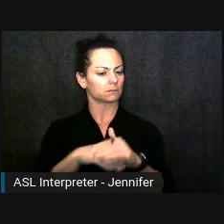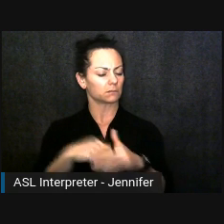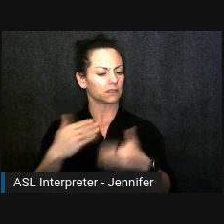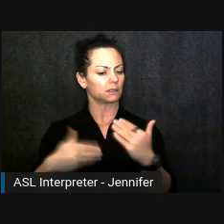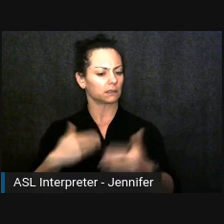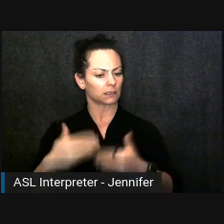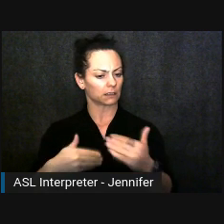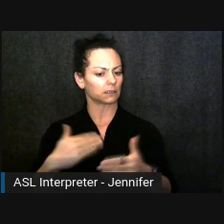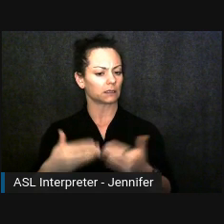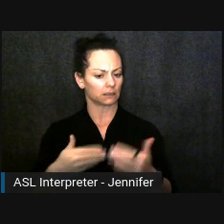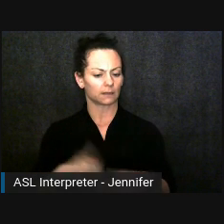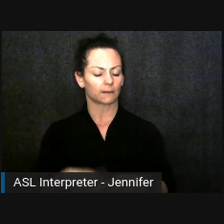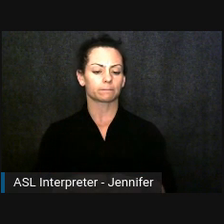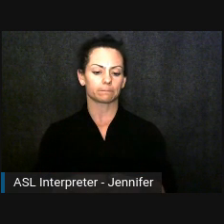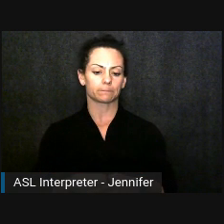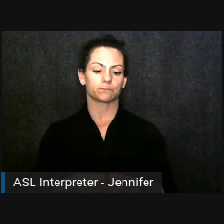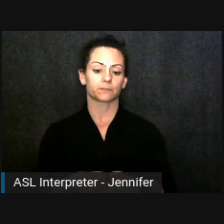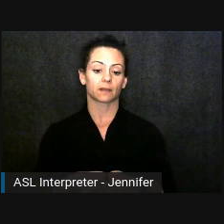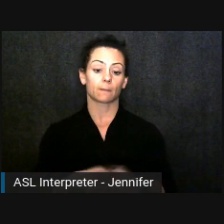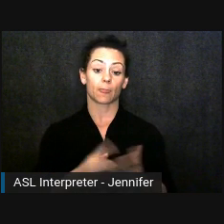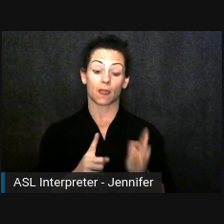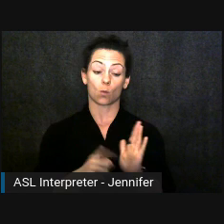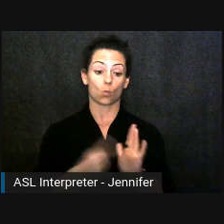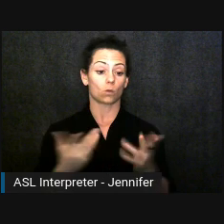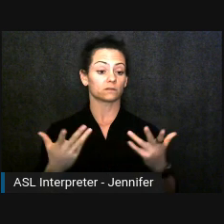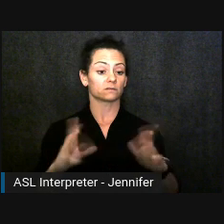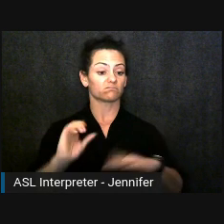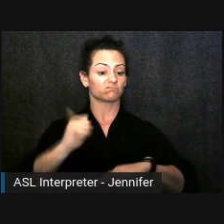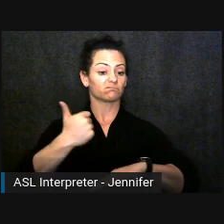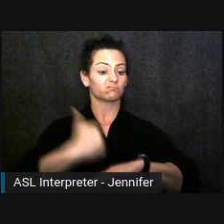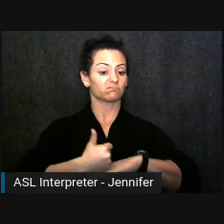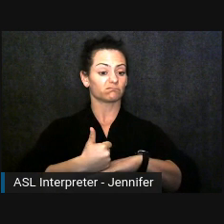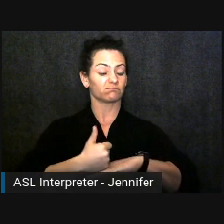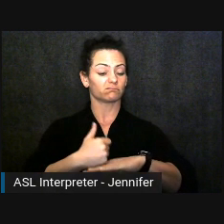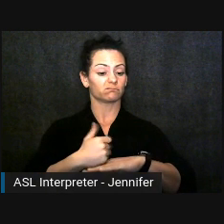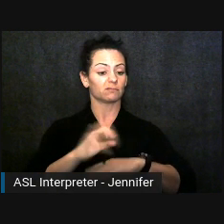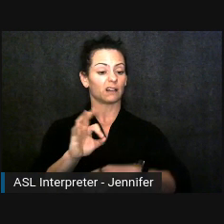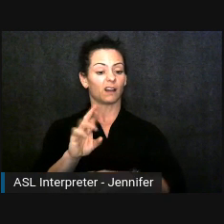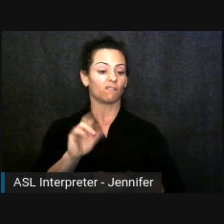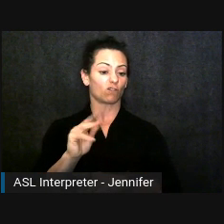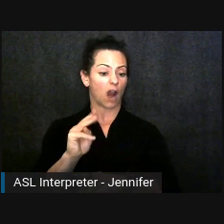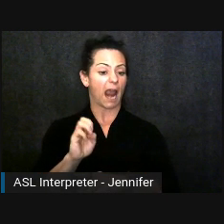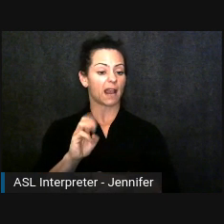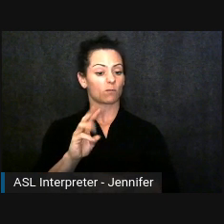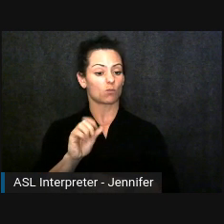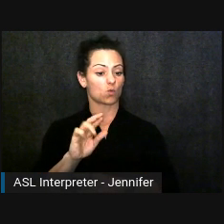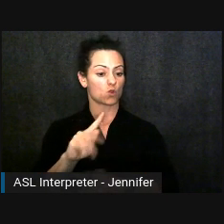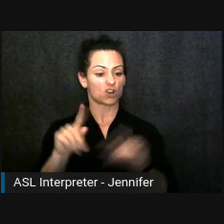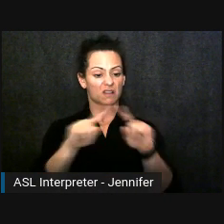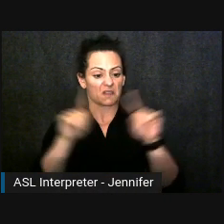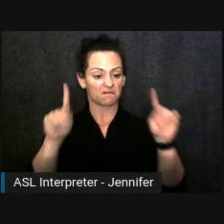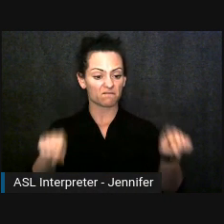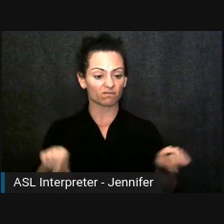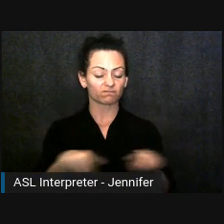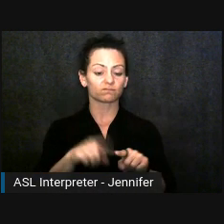Once you’ve built the framework, and you have achieved the goals you set out to achieve, you’ve redesigned some pages